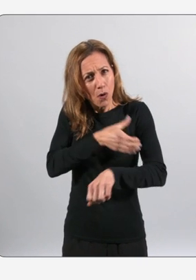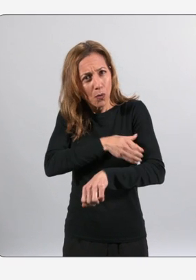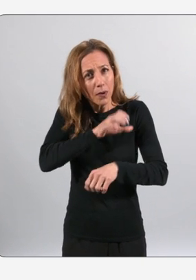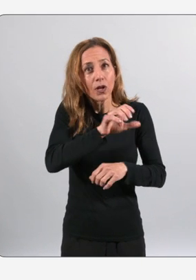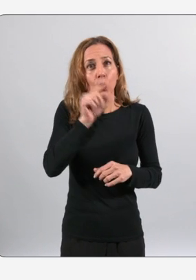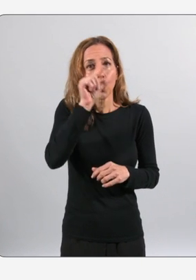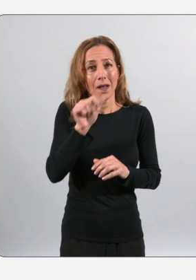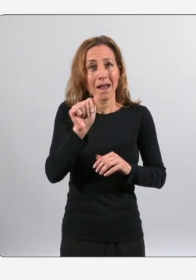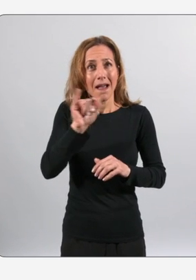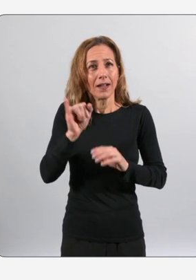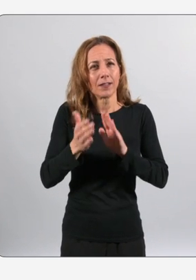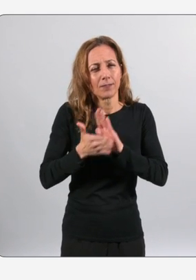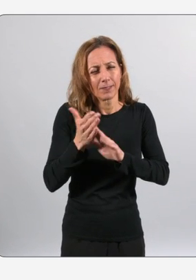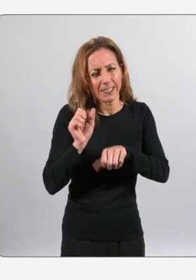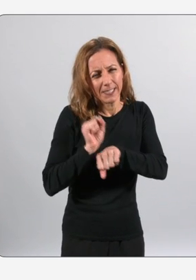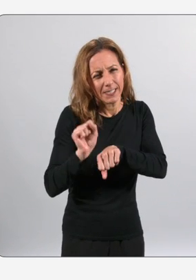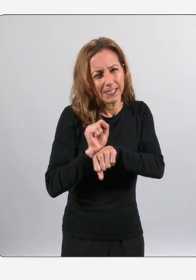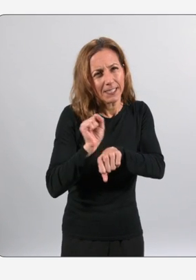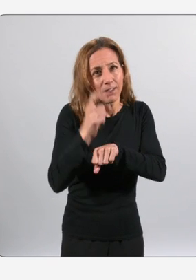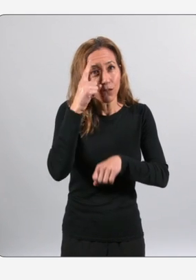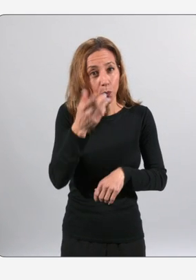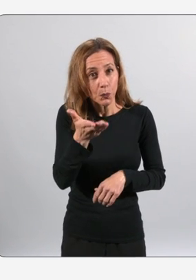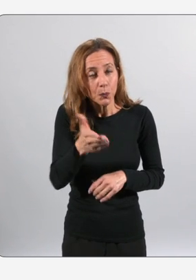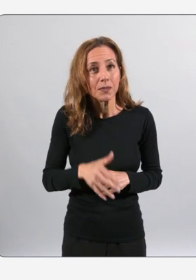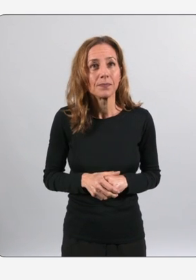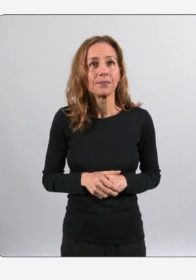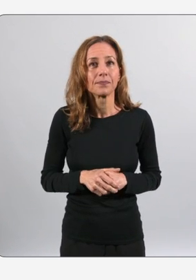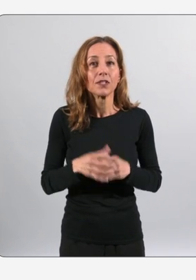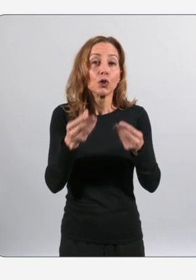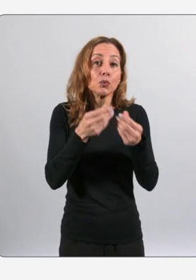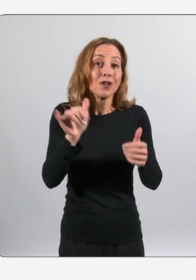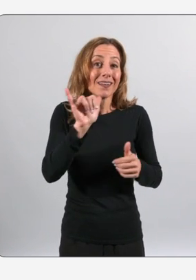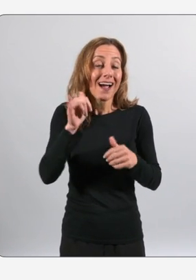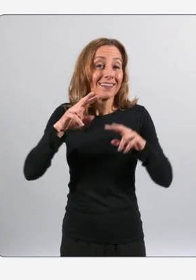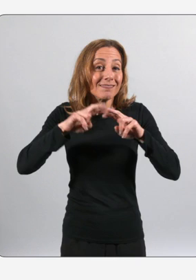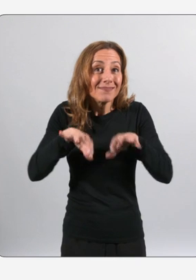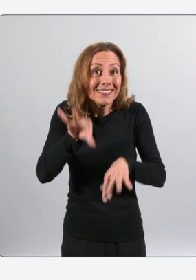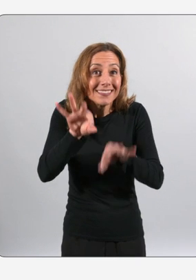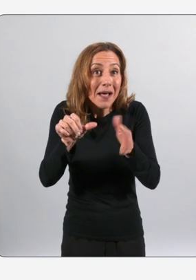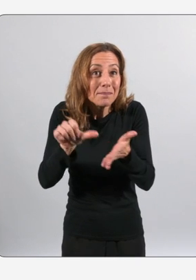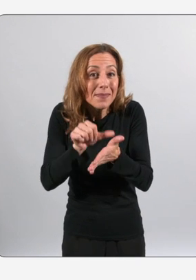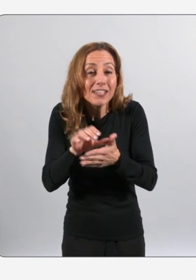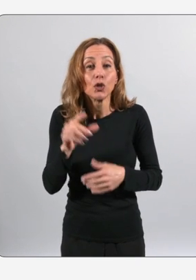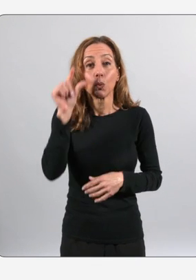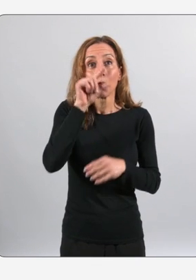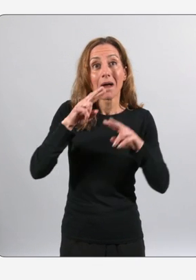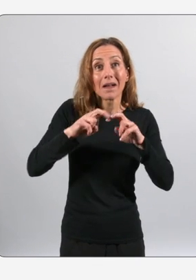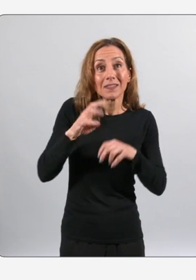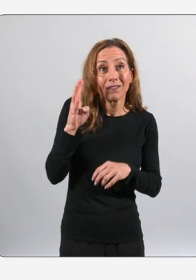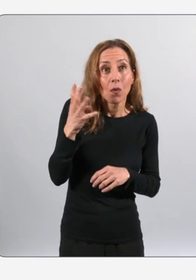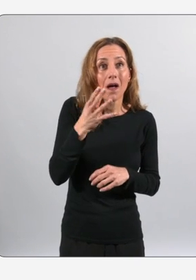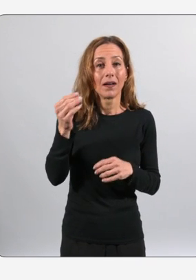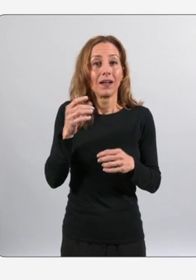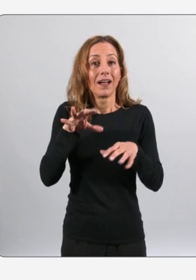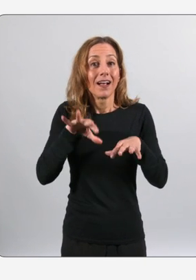Solutions like the Insights page, Google Analytics 4, and conversion modeling open up new, privacy safe possibilities for